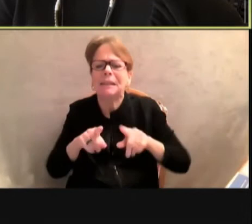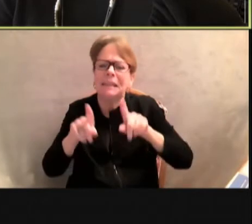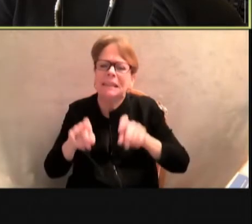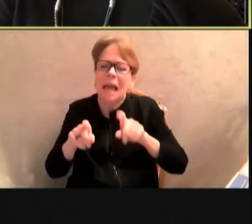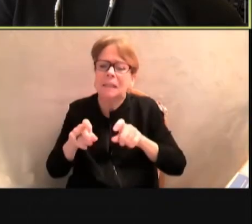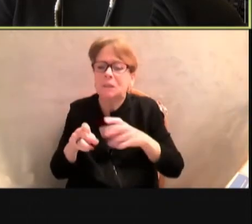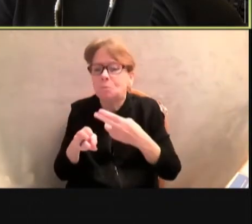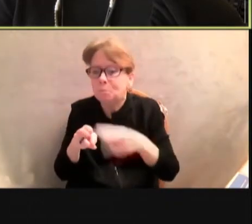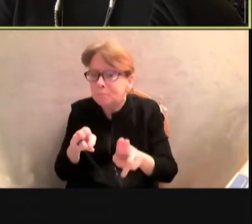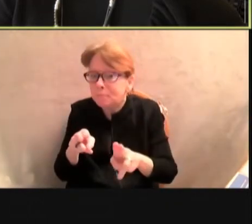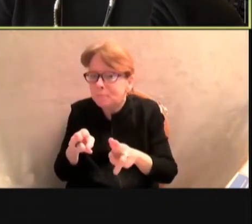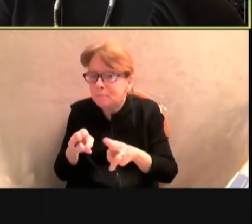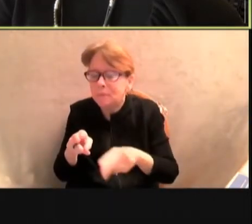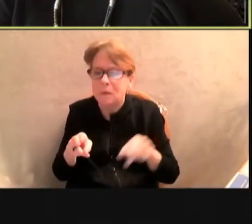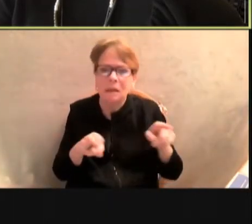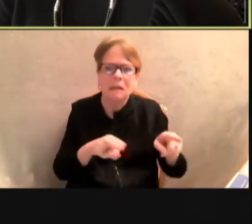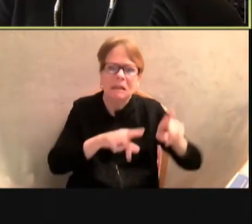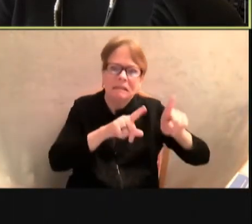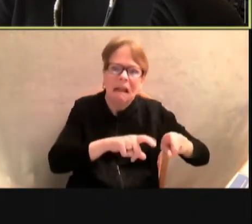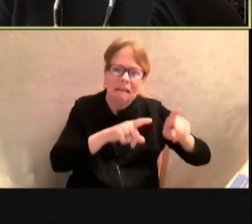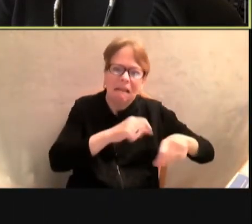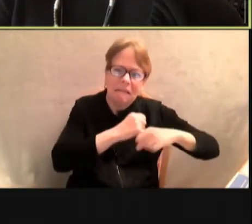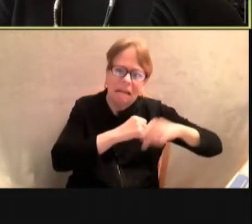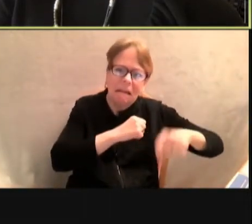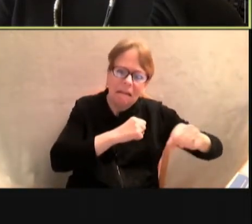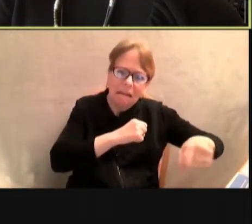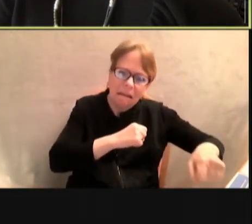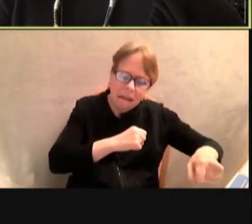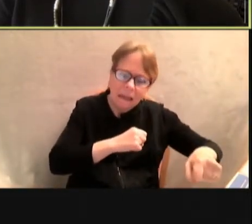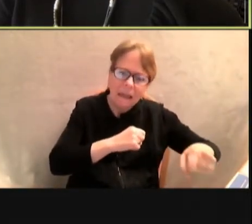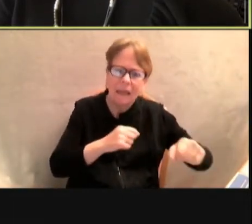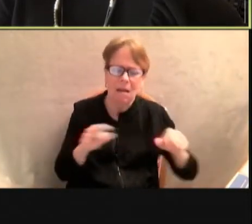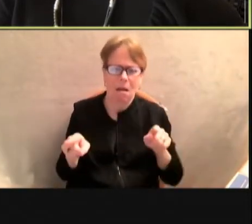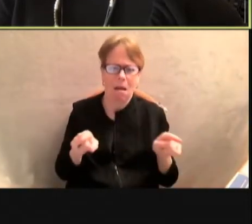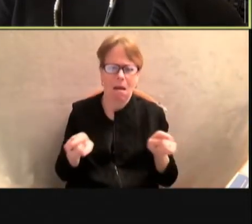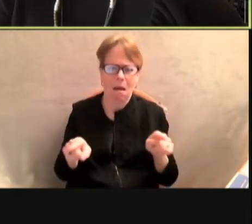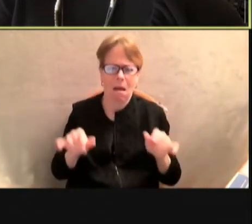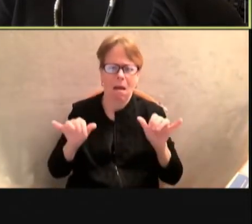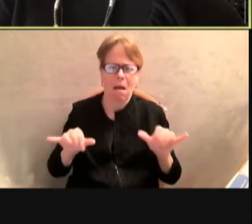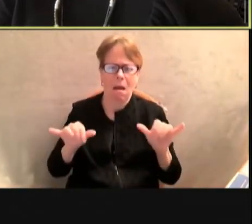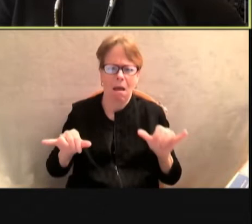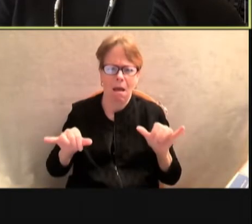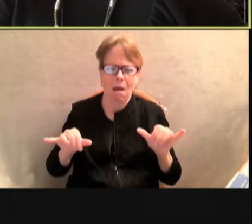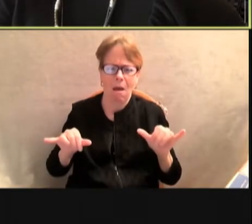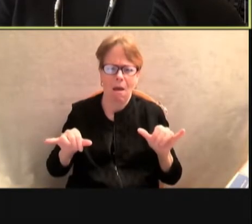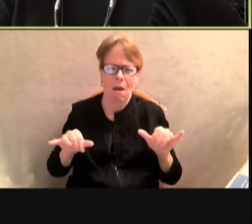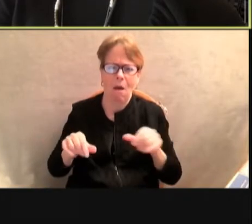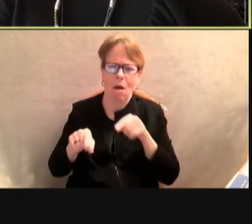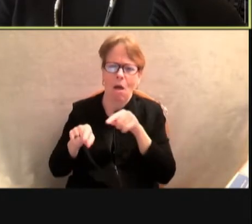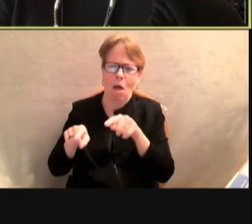had been gone over at nauseum that they've been able to manage and do well in those classes.